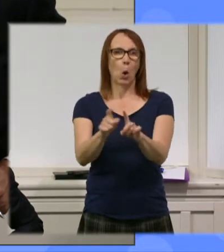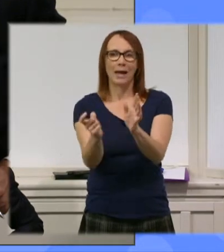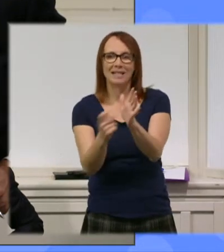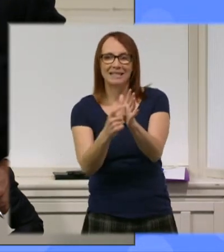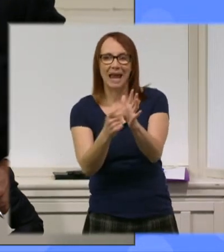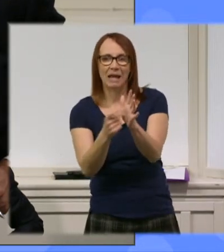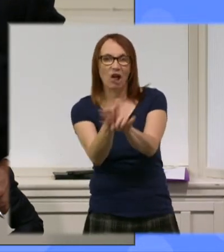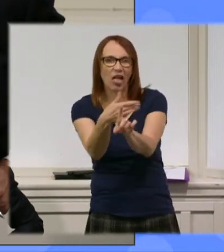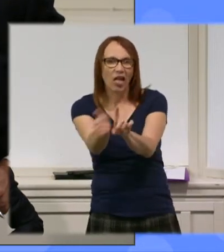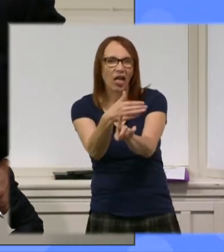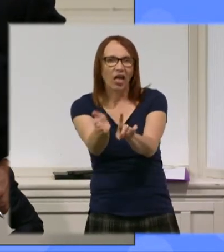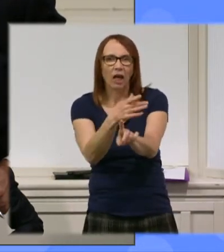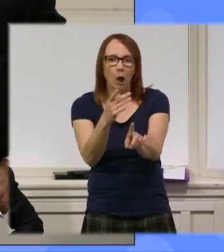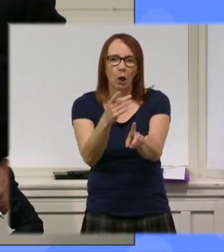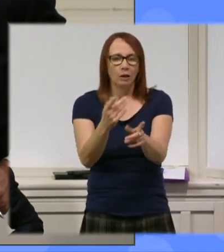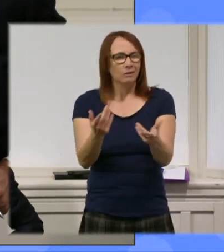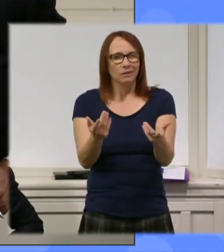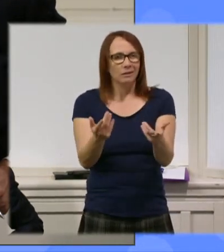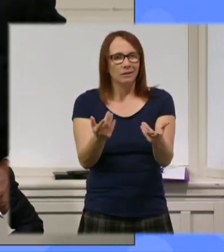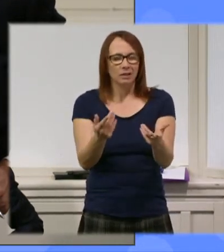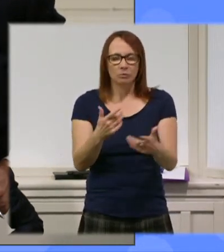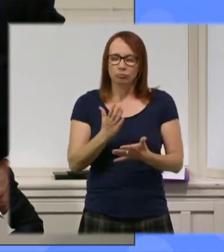do this we're going to do that and I think people are frustrated and annoyed